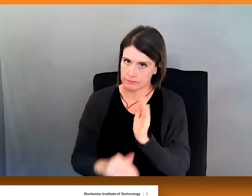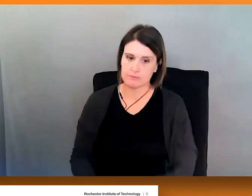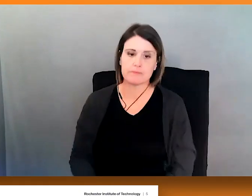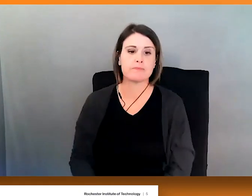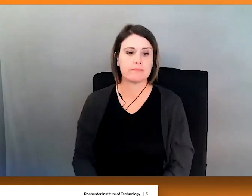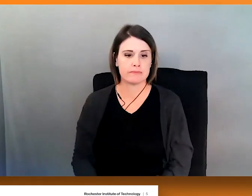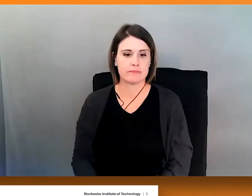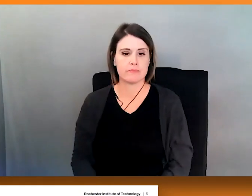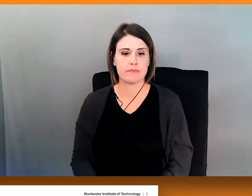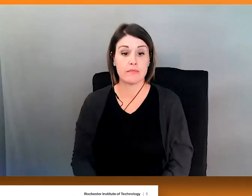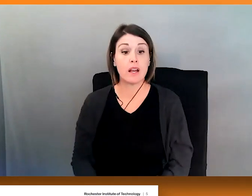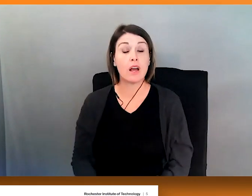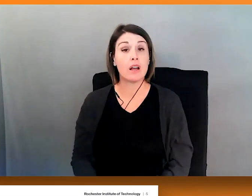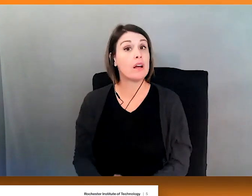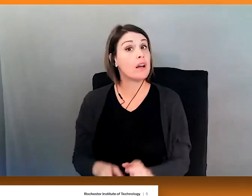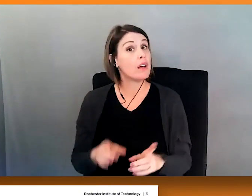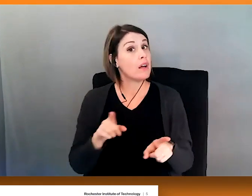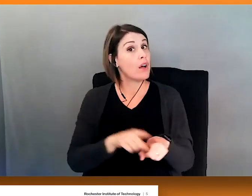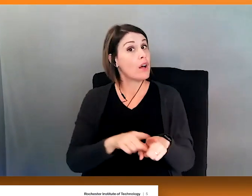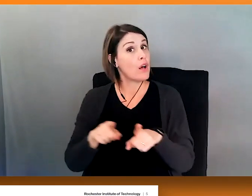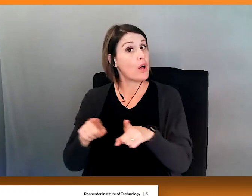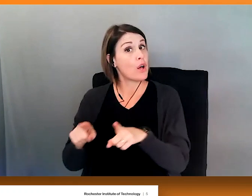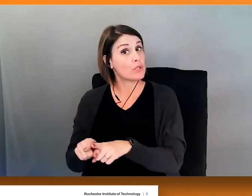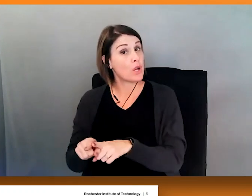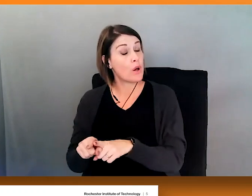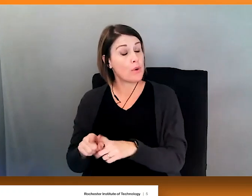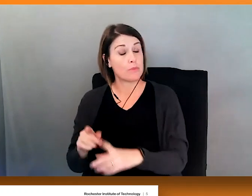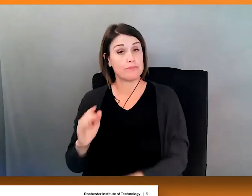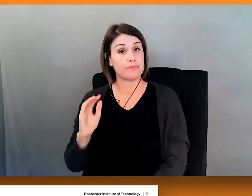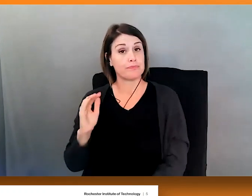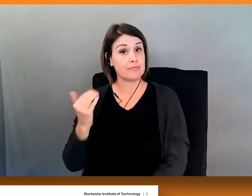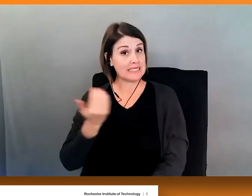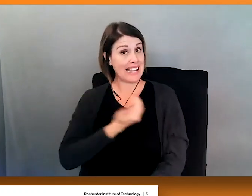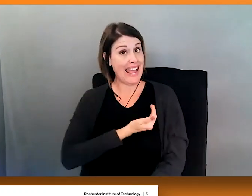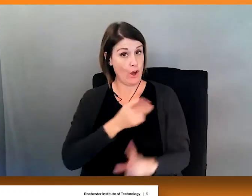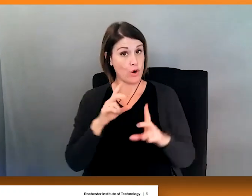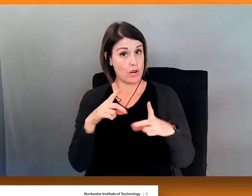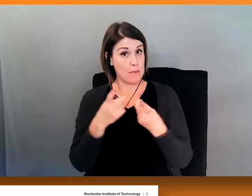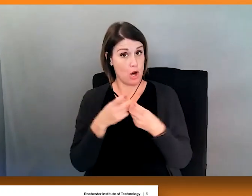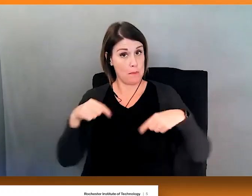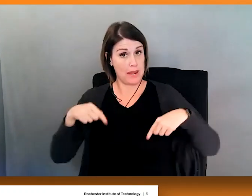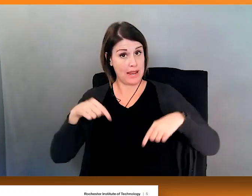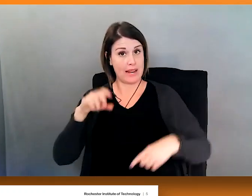and also our department, Sponsored Research Services,